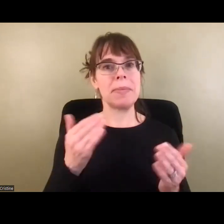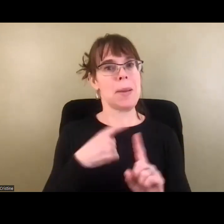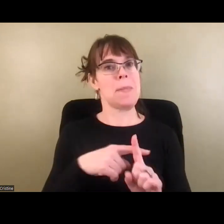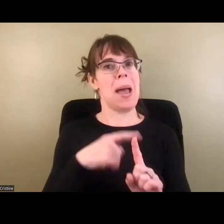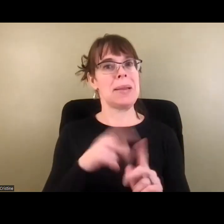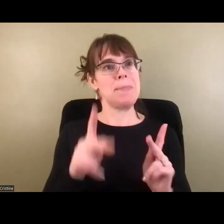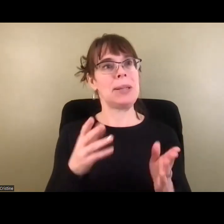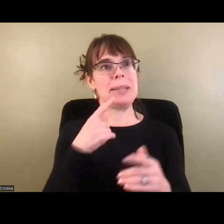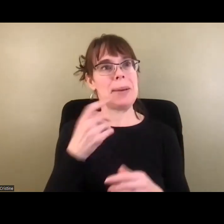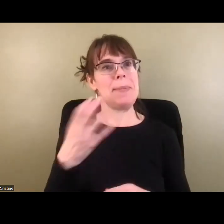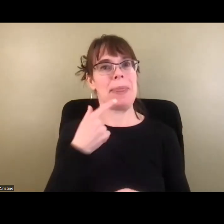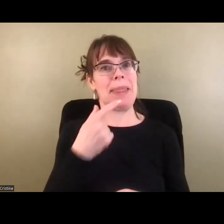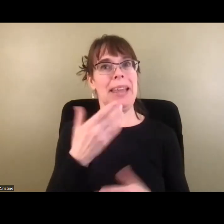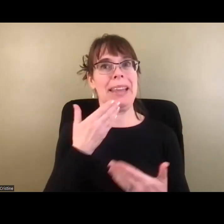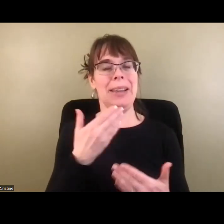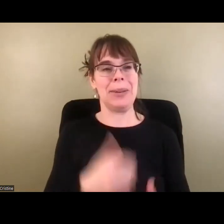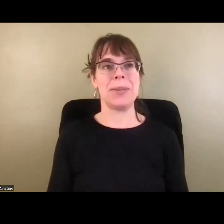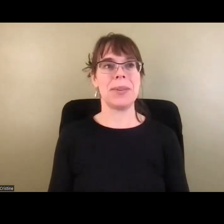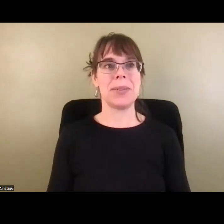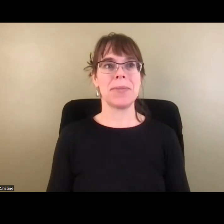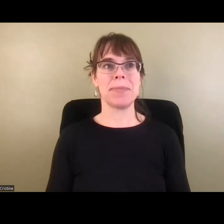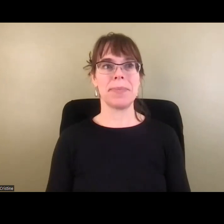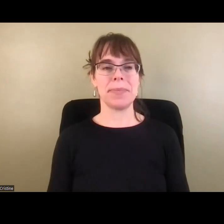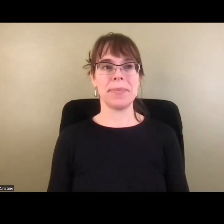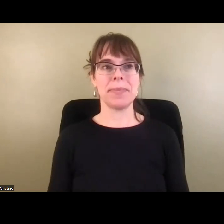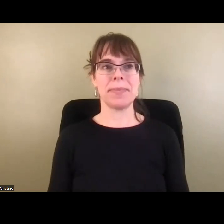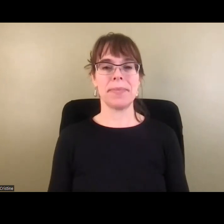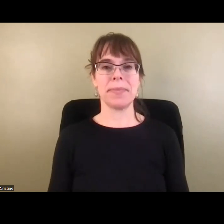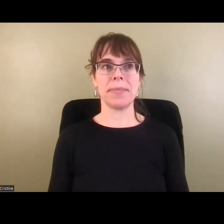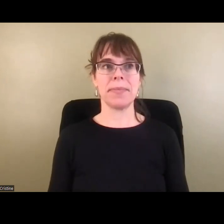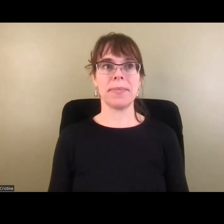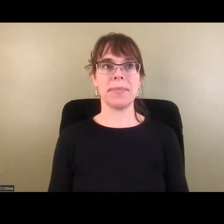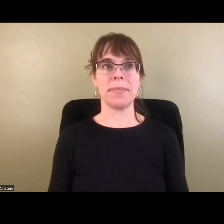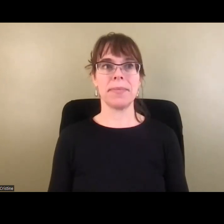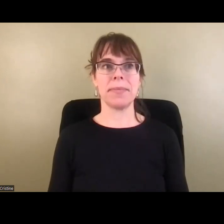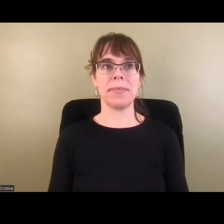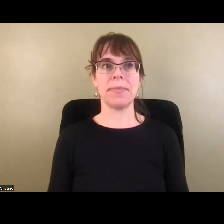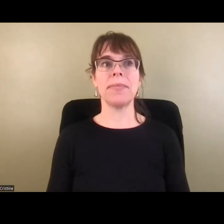from Nancy, that she appreciated that answer and, again, as we're oh, we may have another question.